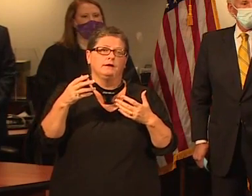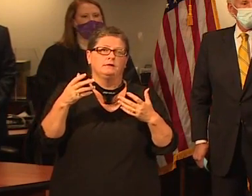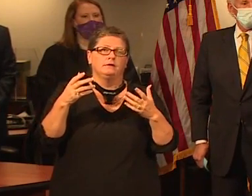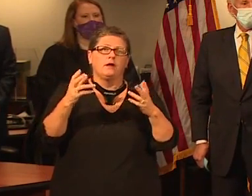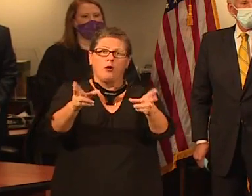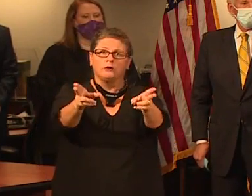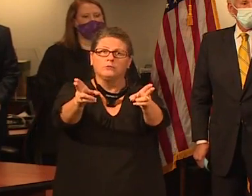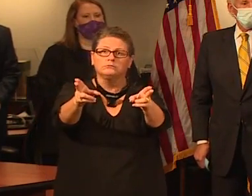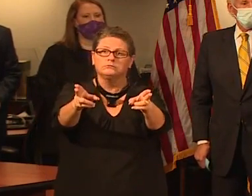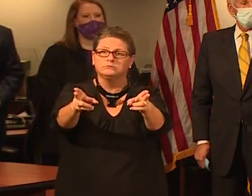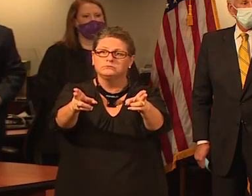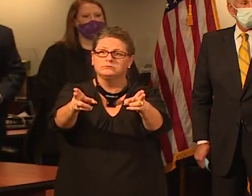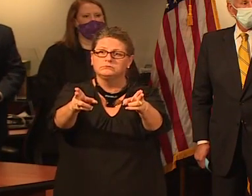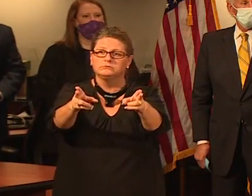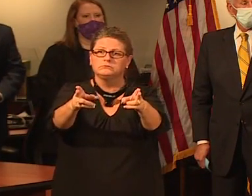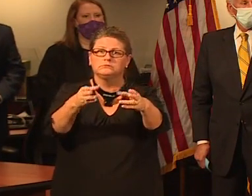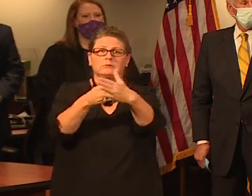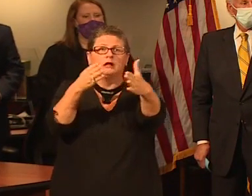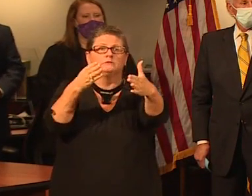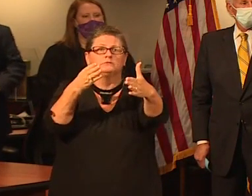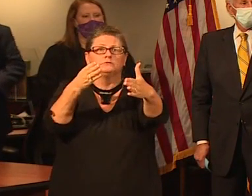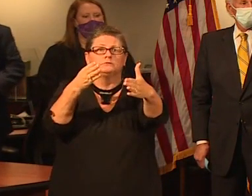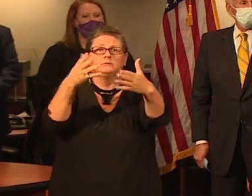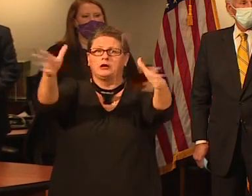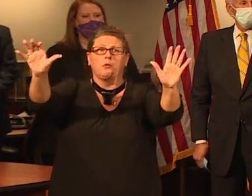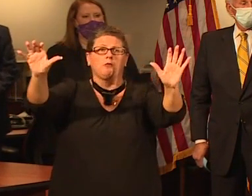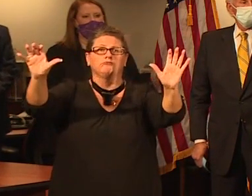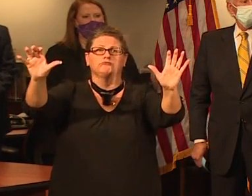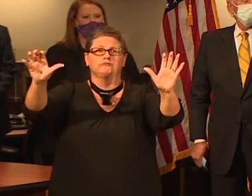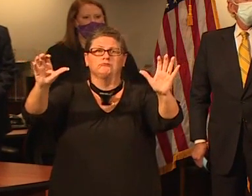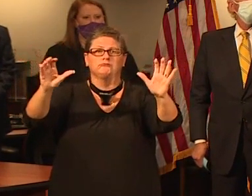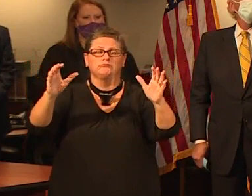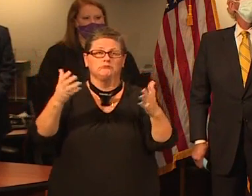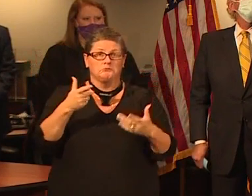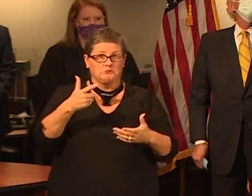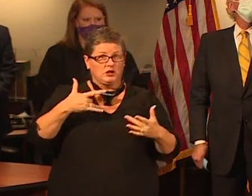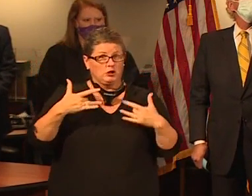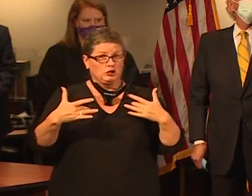THEN YOU HAVE ANOTHER, NOW HE, GROUP OF THEM INTO ARE AGAINST VACCINES ARE IN GENERAL?